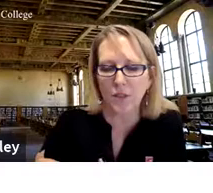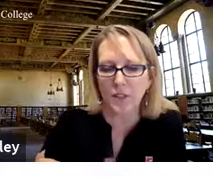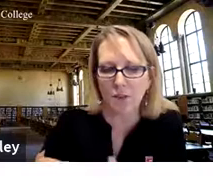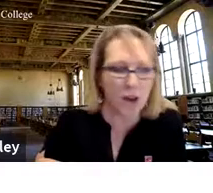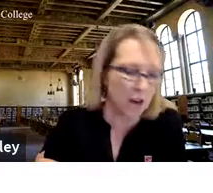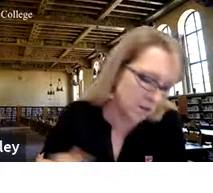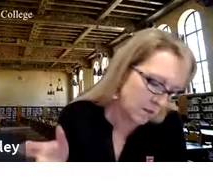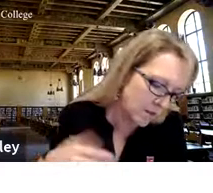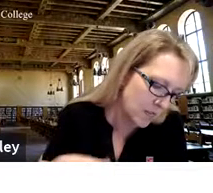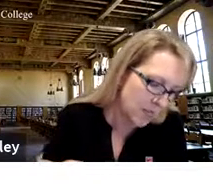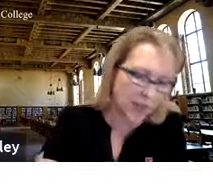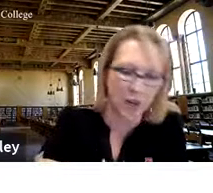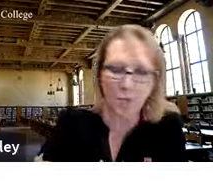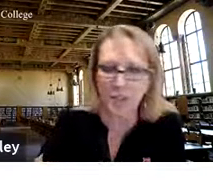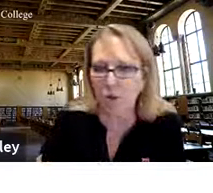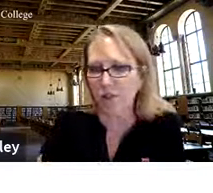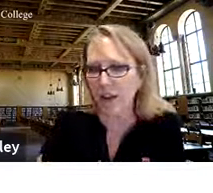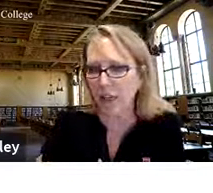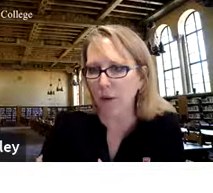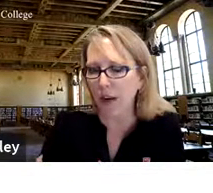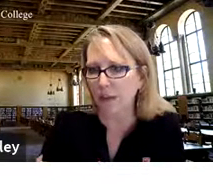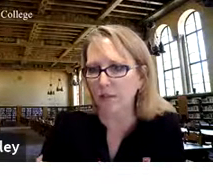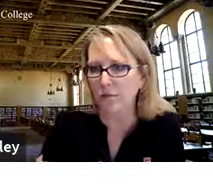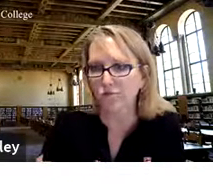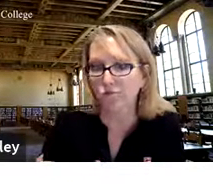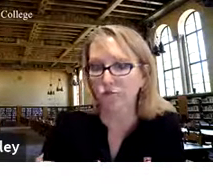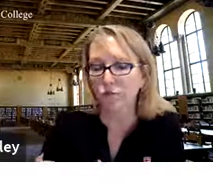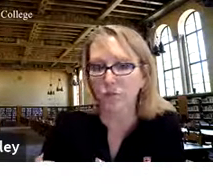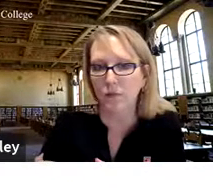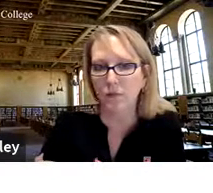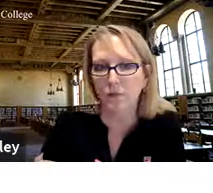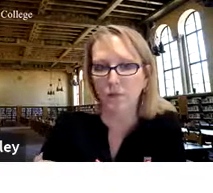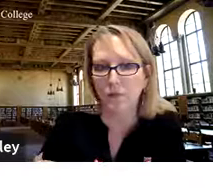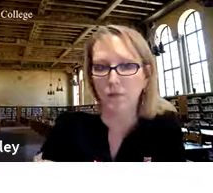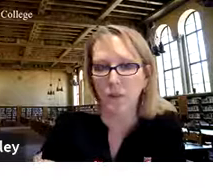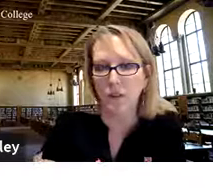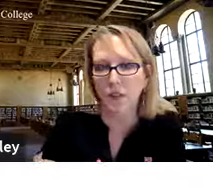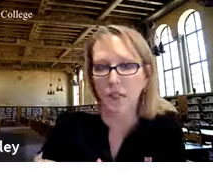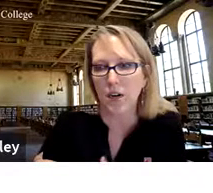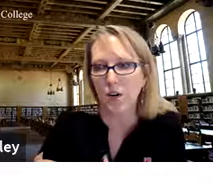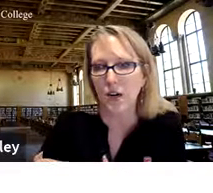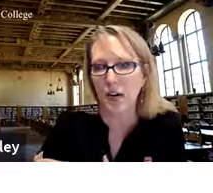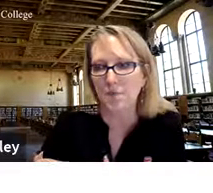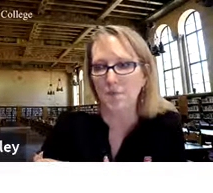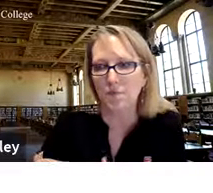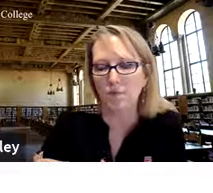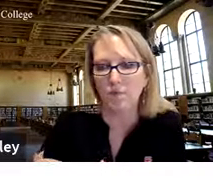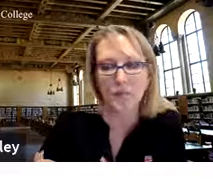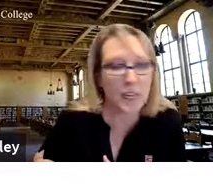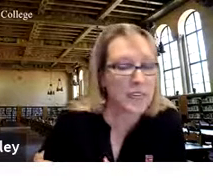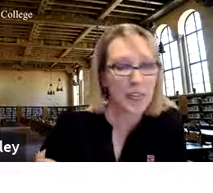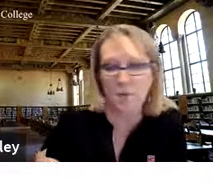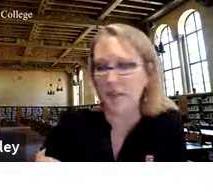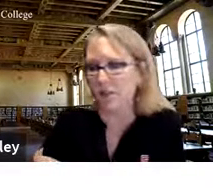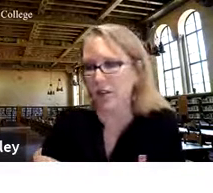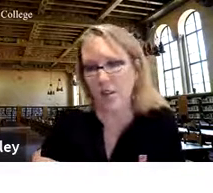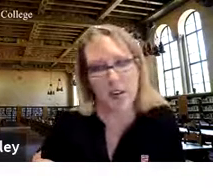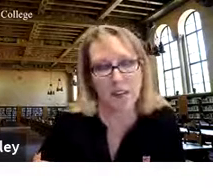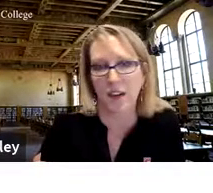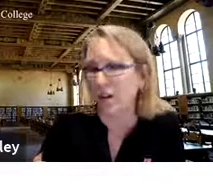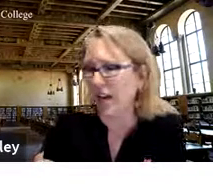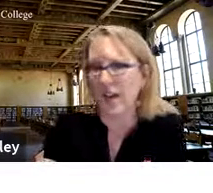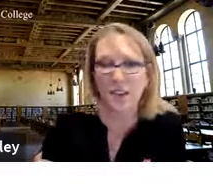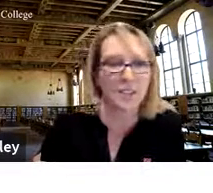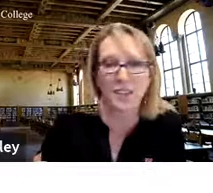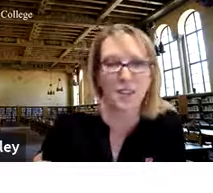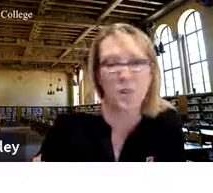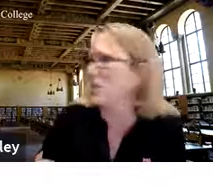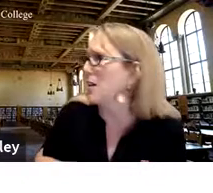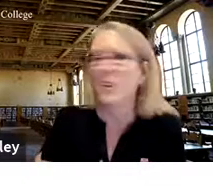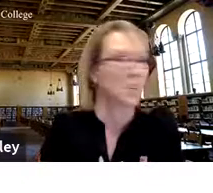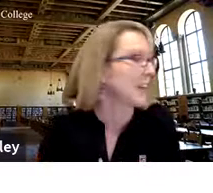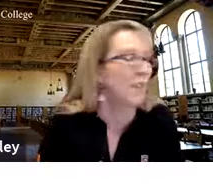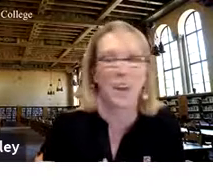with saying, Well, you know, 30% will fail anyway. You know, they didn't come into it going, Okay. 30% of us are going to fail.